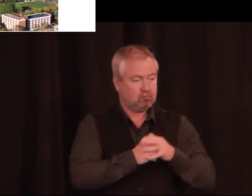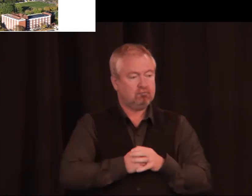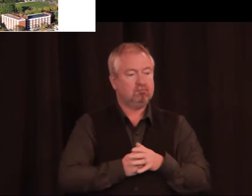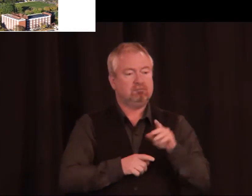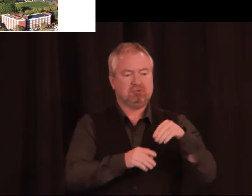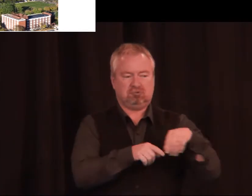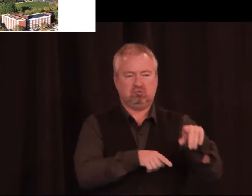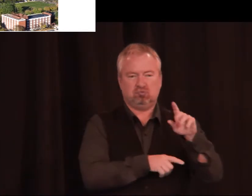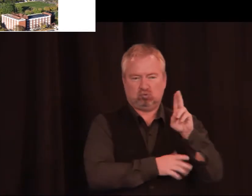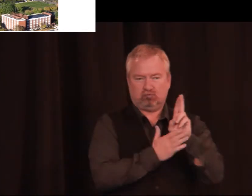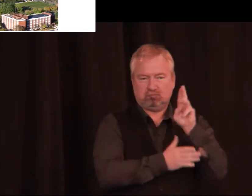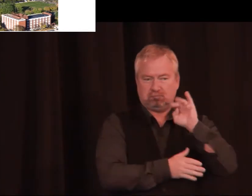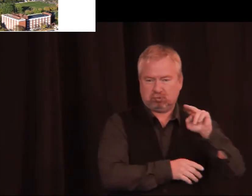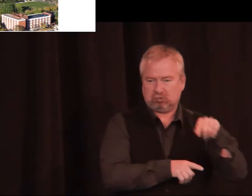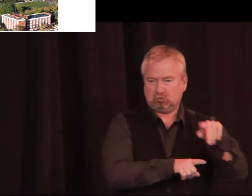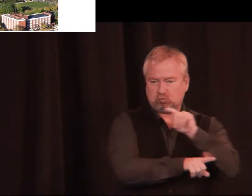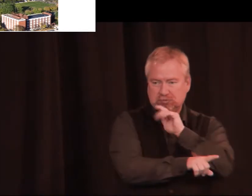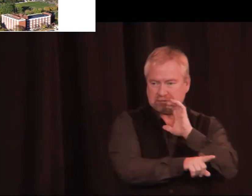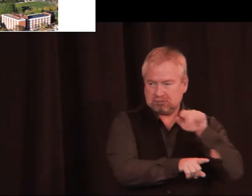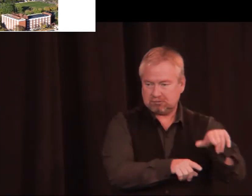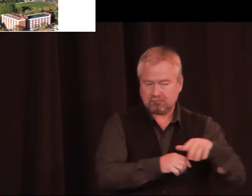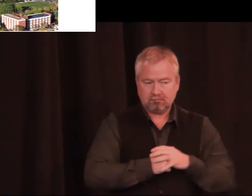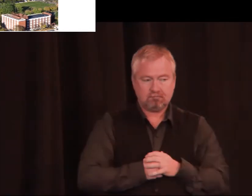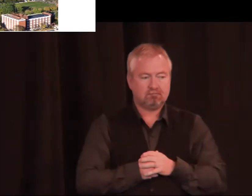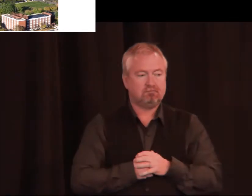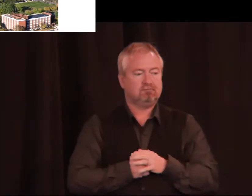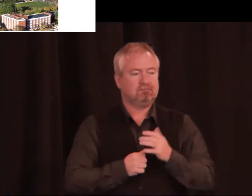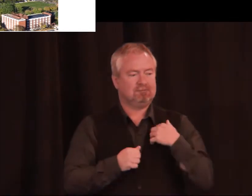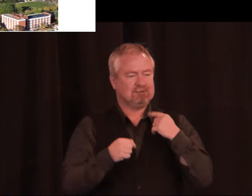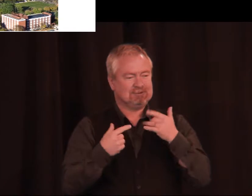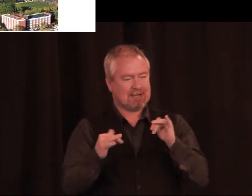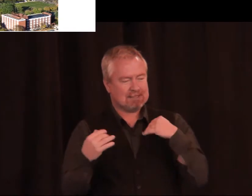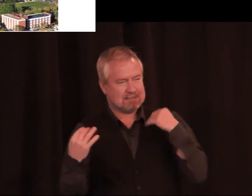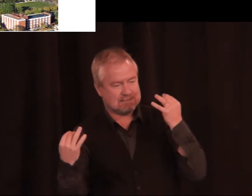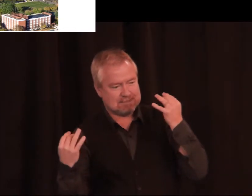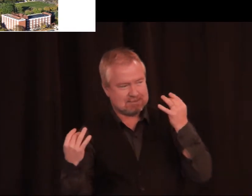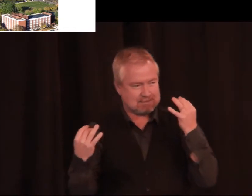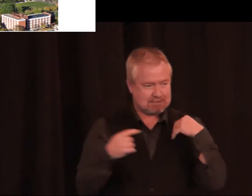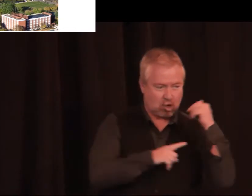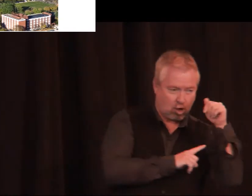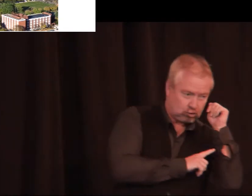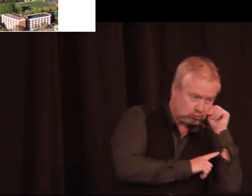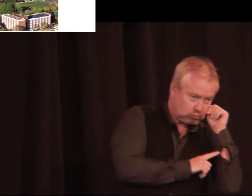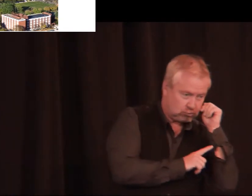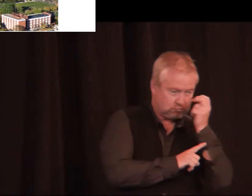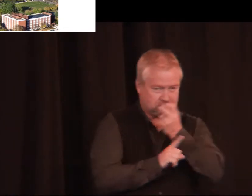and I actually -- I couldn't decide if I wanted to do audiology or speech pathology, so I decided to do both.